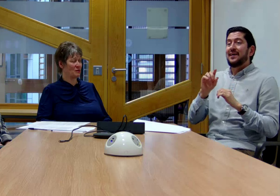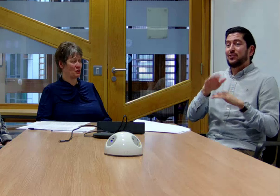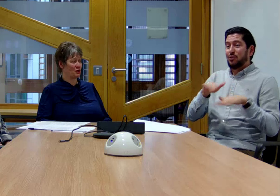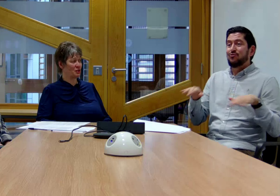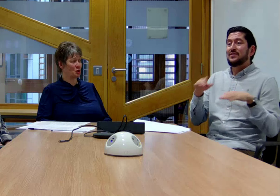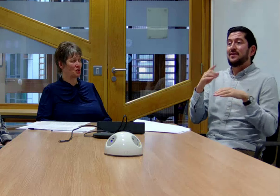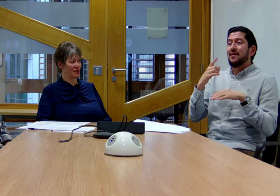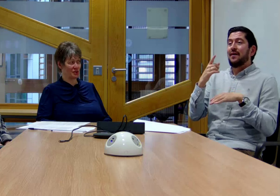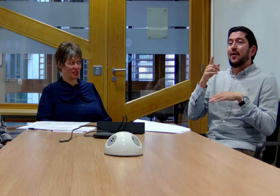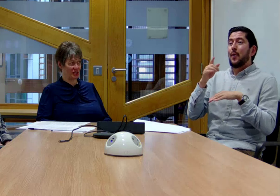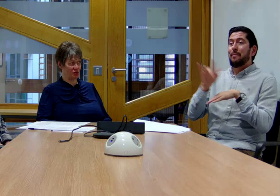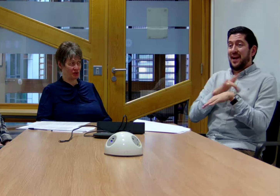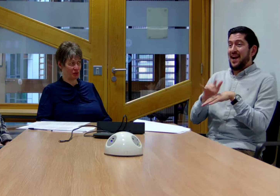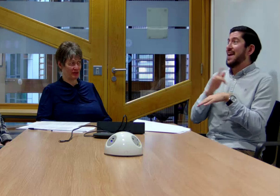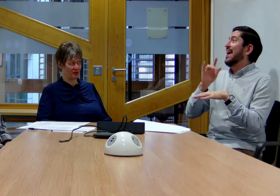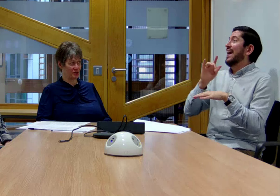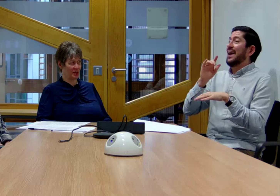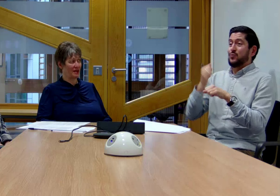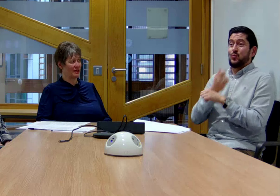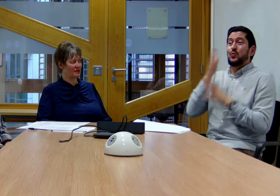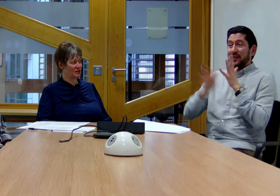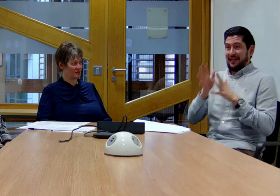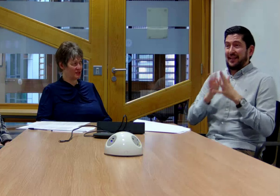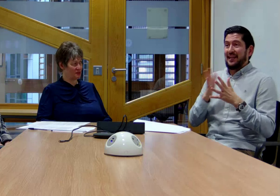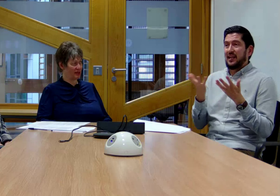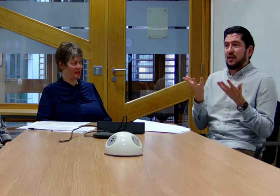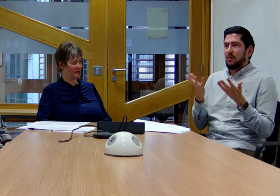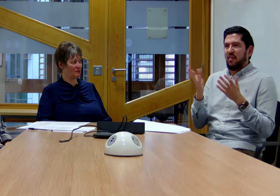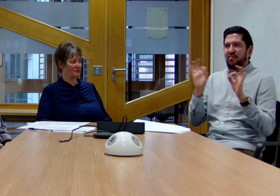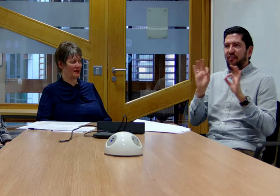Jingle Bells, and so everybody would be taught how to sign Jingle Bells for the nativity